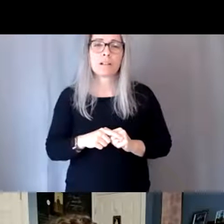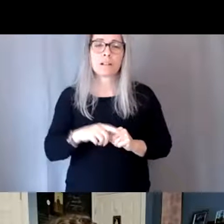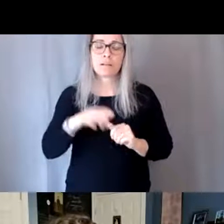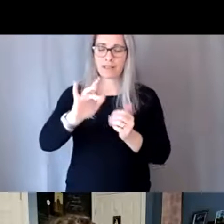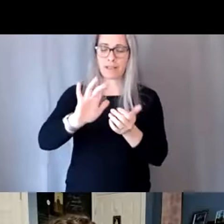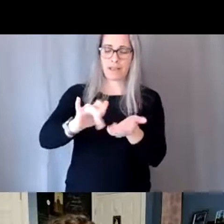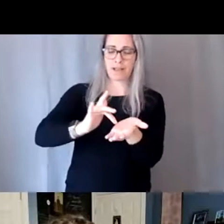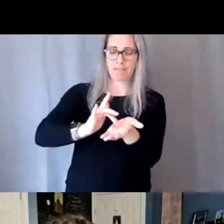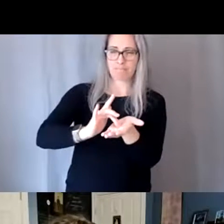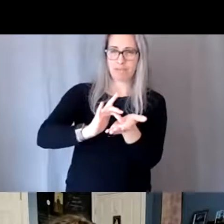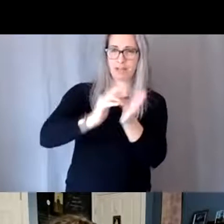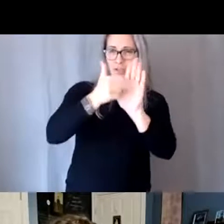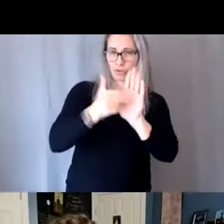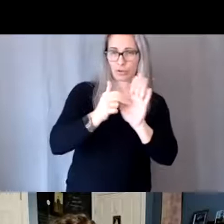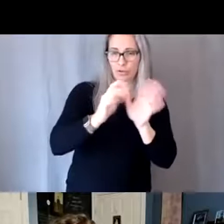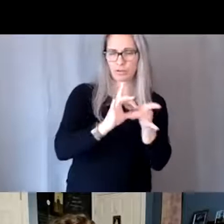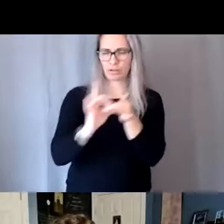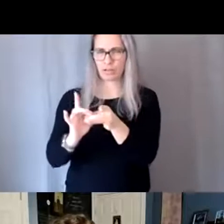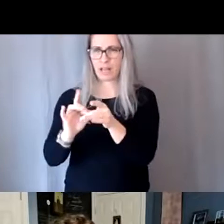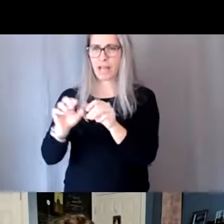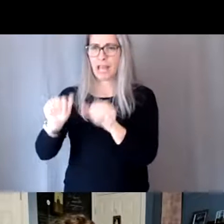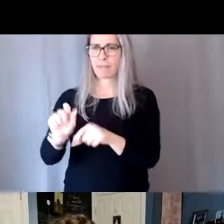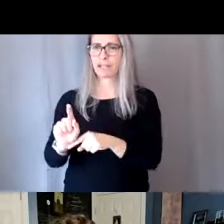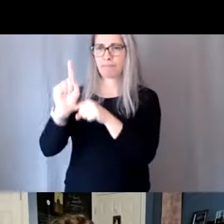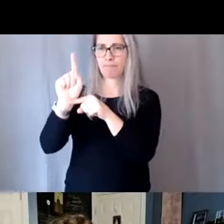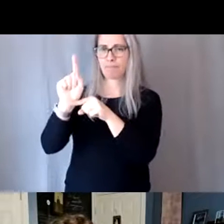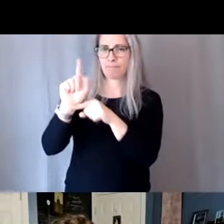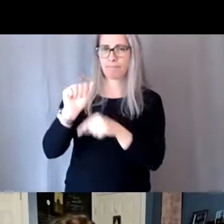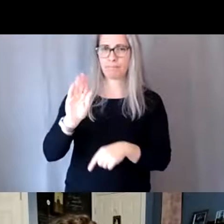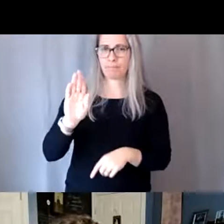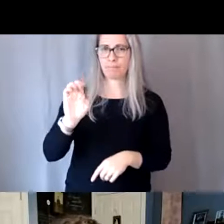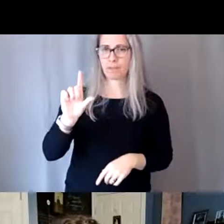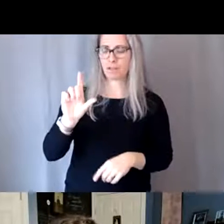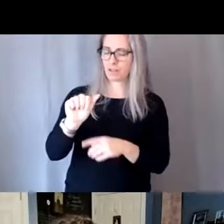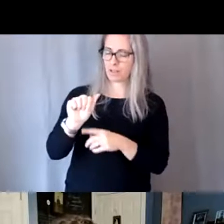as related to ableism and to get there I want to look at